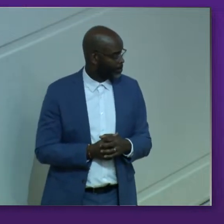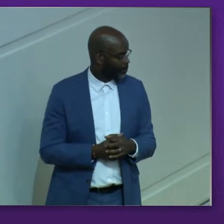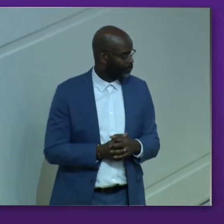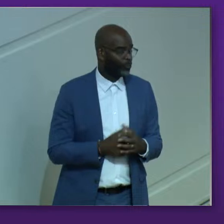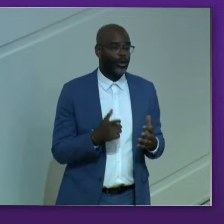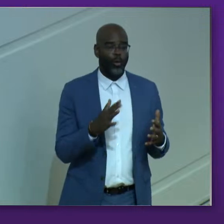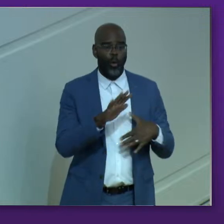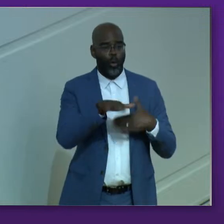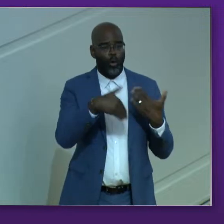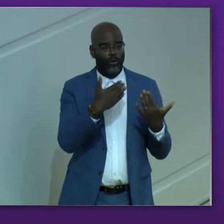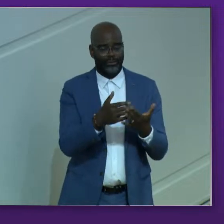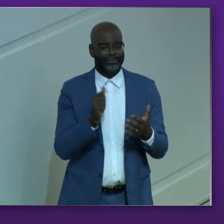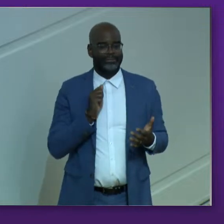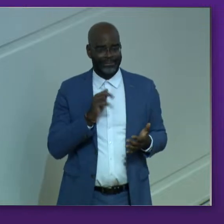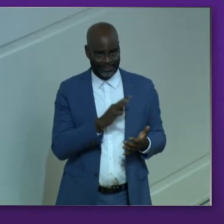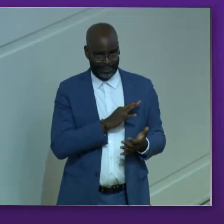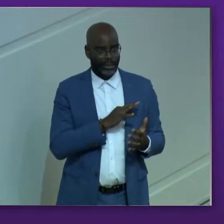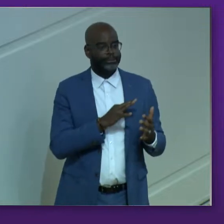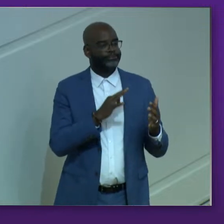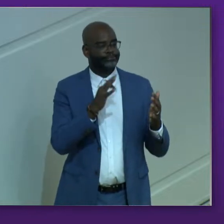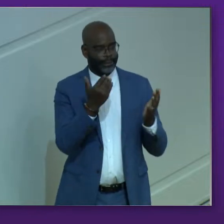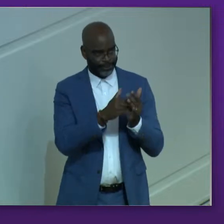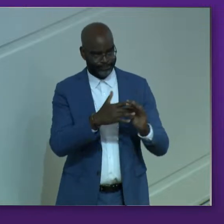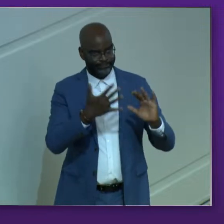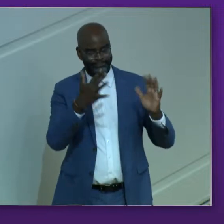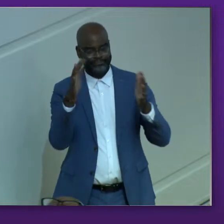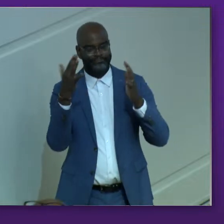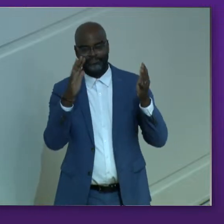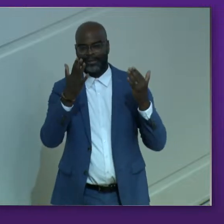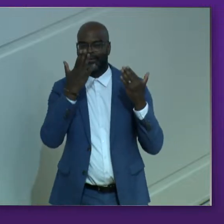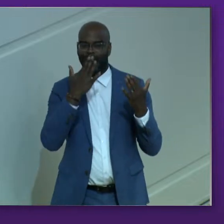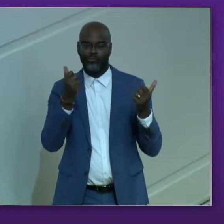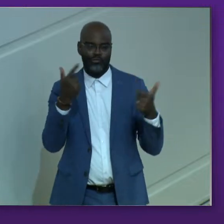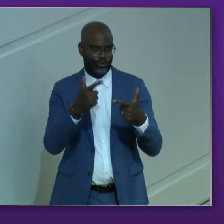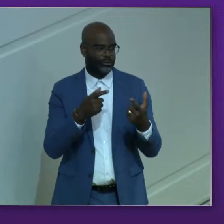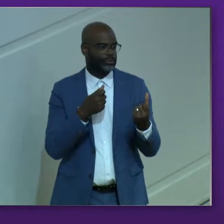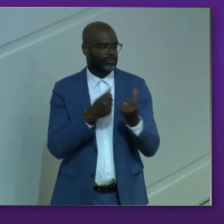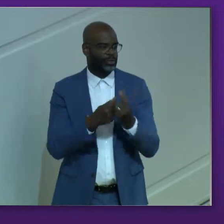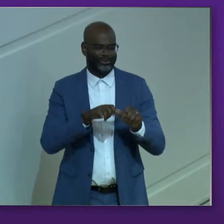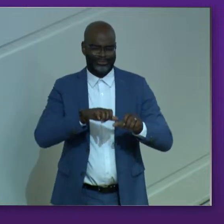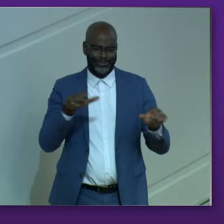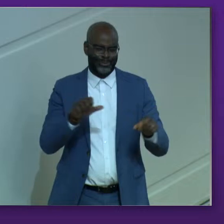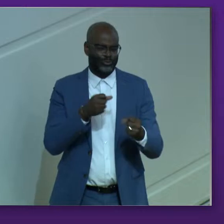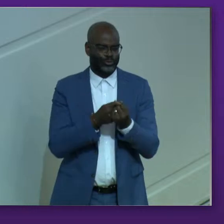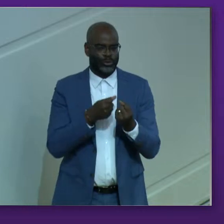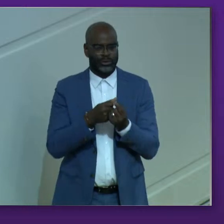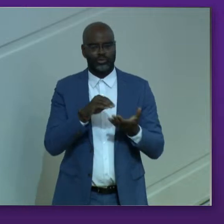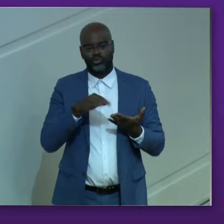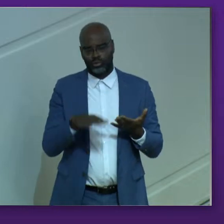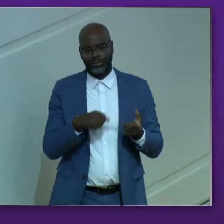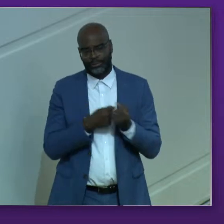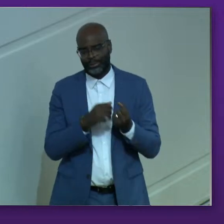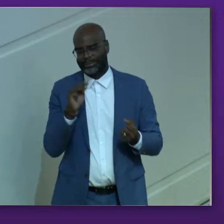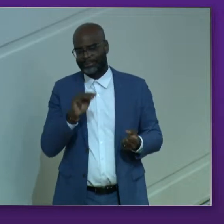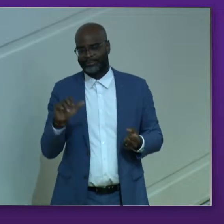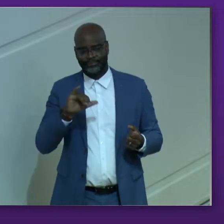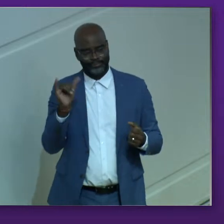PARK/SILVER SPRING STUDENT AFFAIRS.